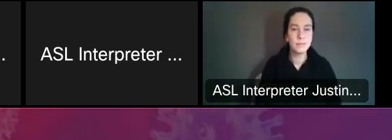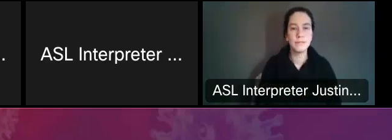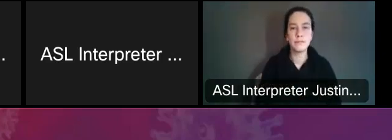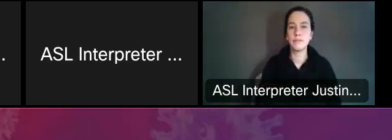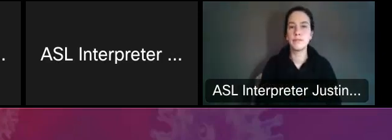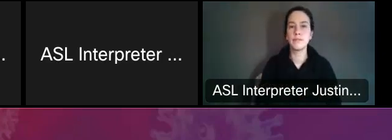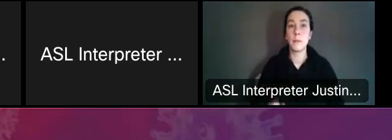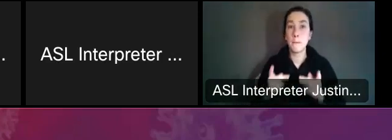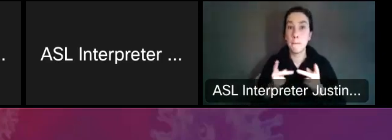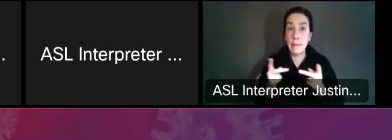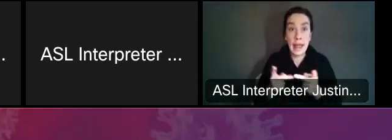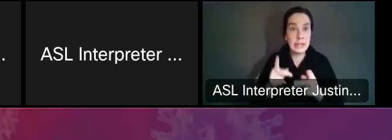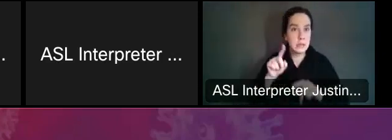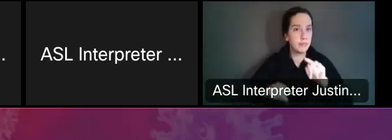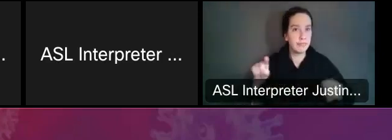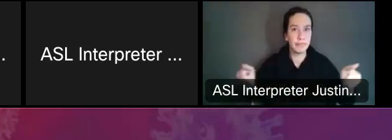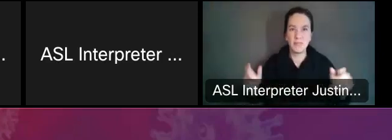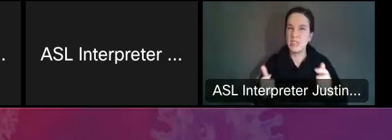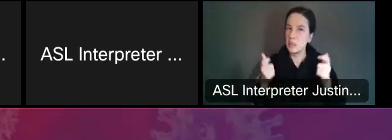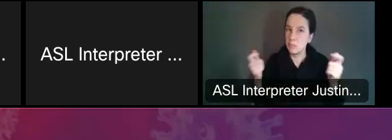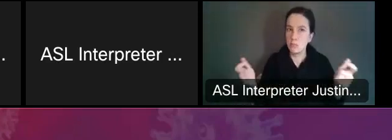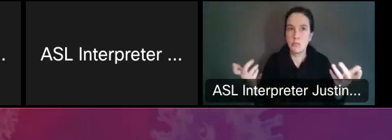Such as large retail pharmacies like CBS.